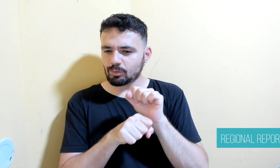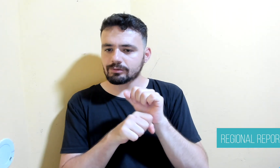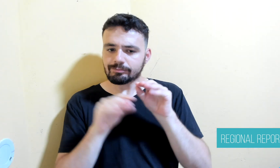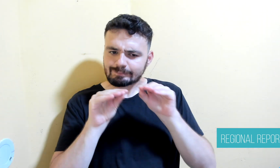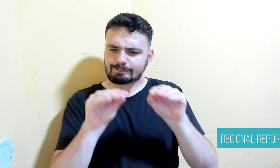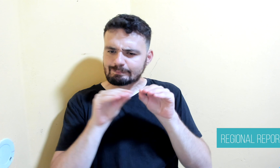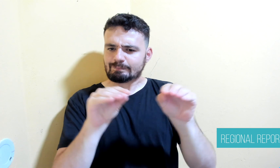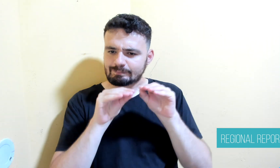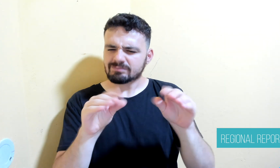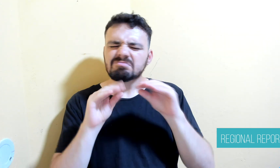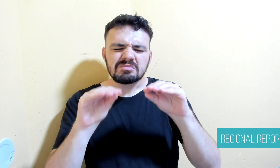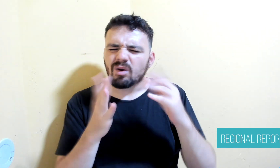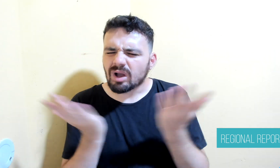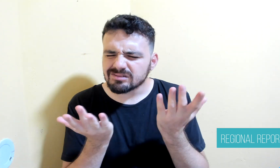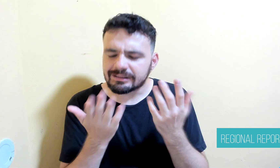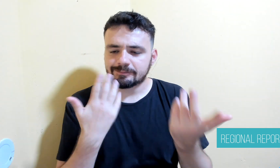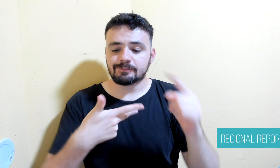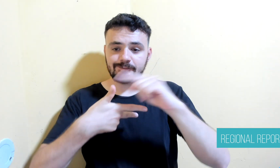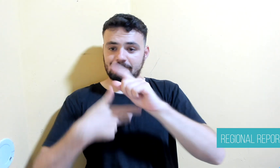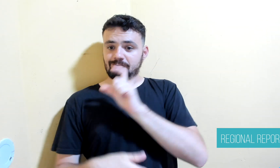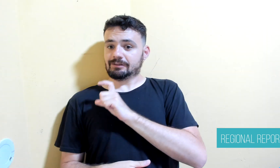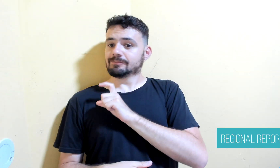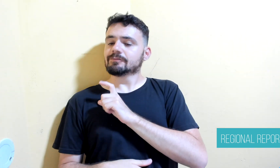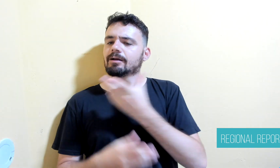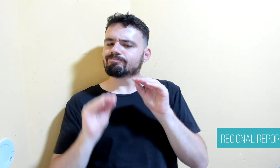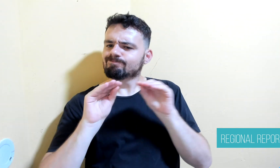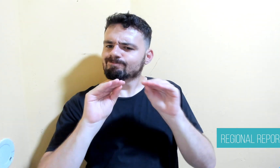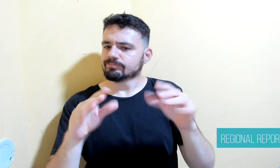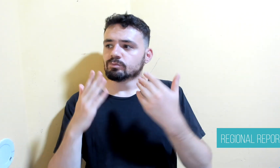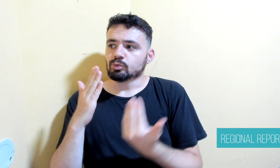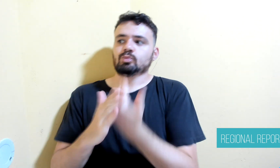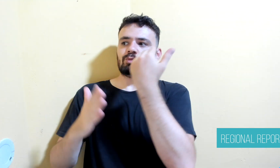that all the night watchmen know in depth the regulations